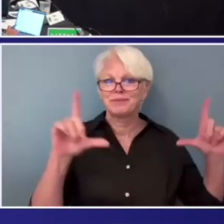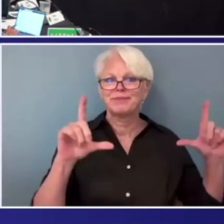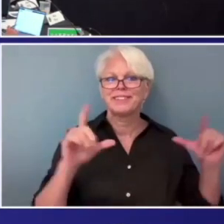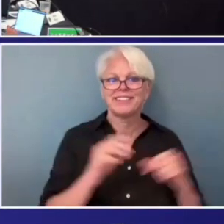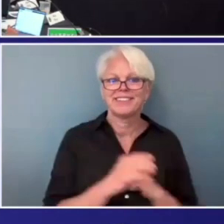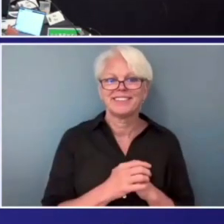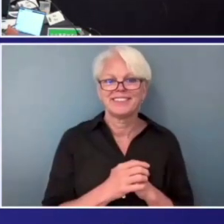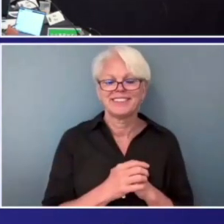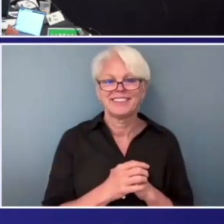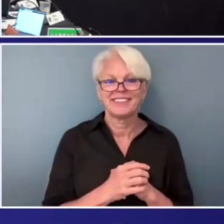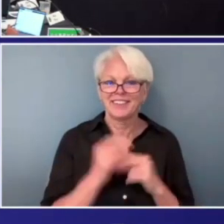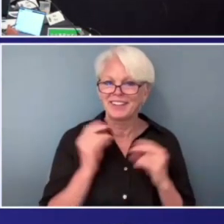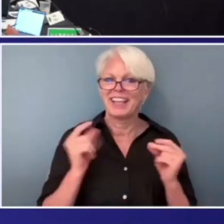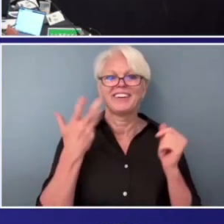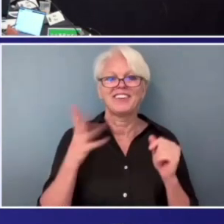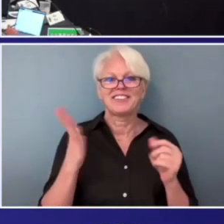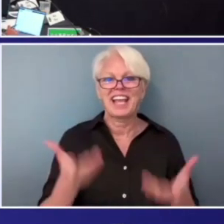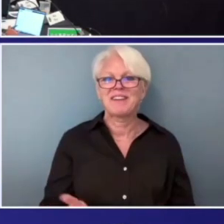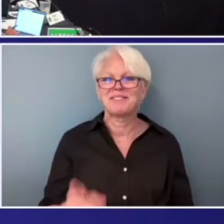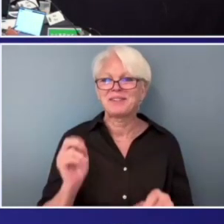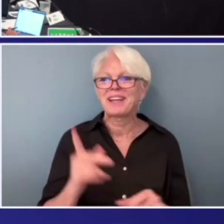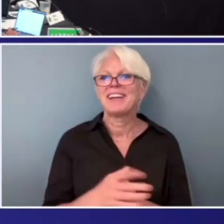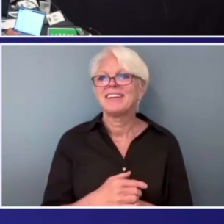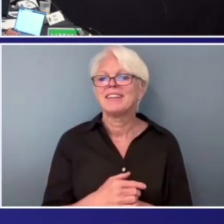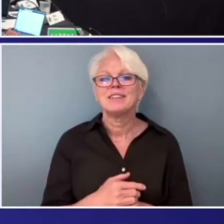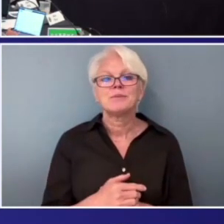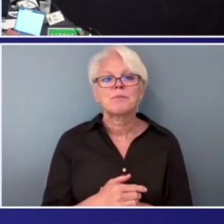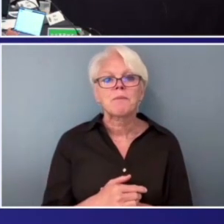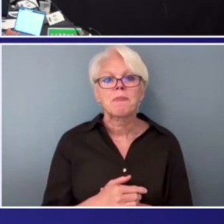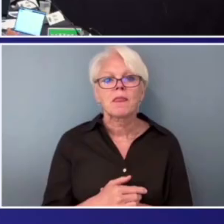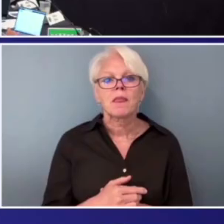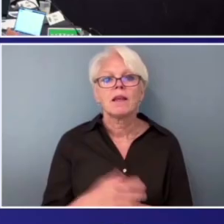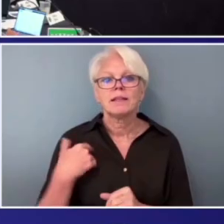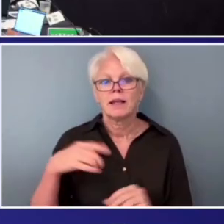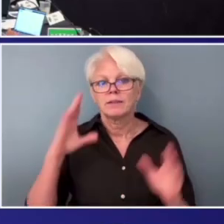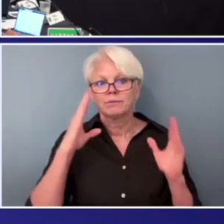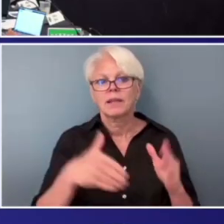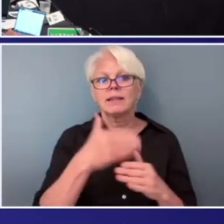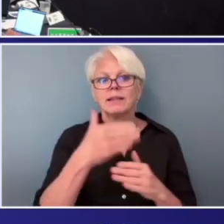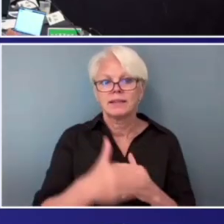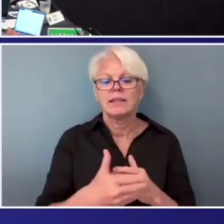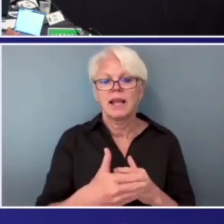so there we go again. Alright. We're going to turn now to the next set of statutory changes.